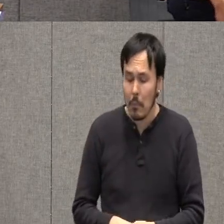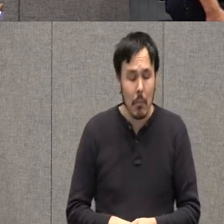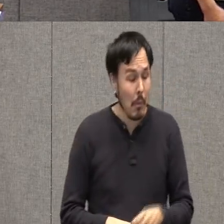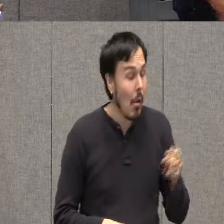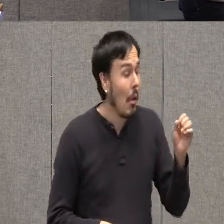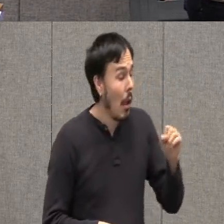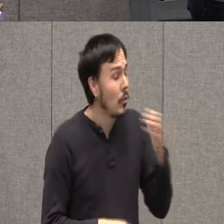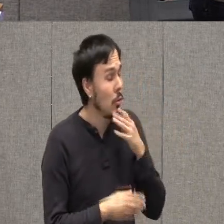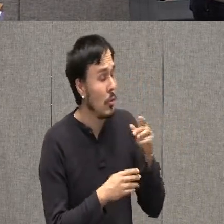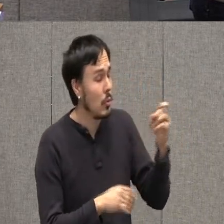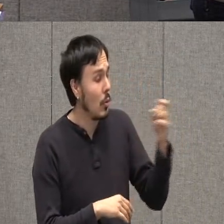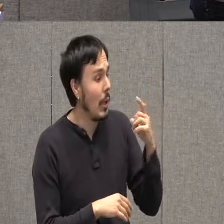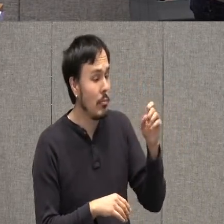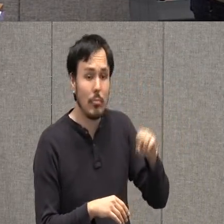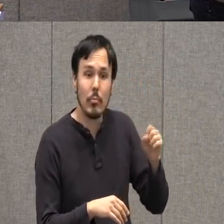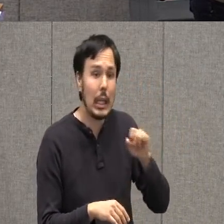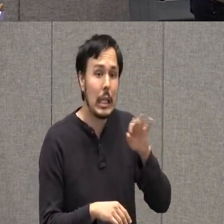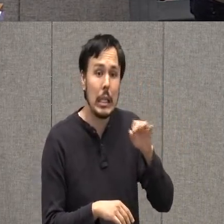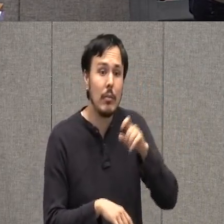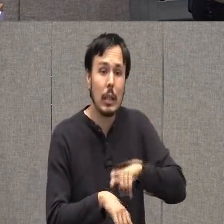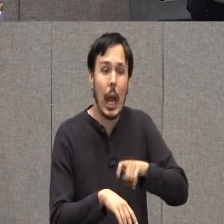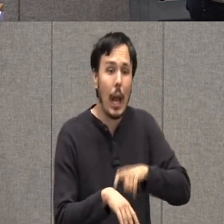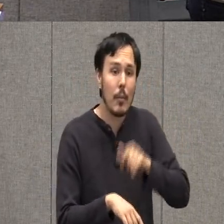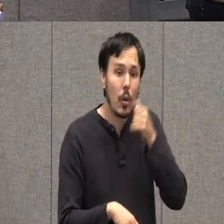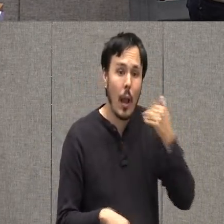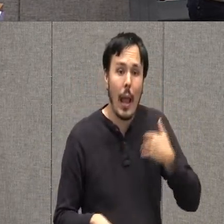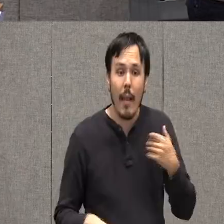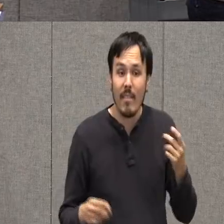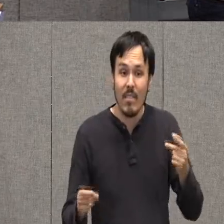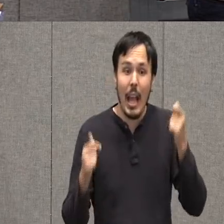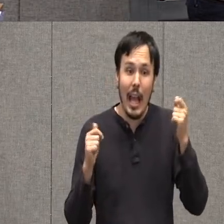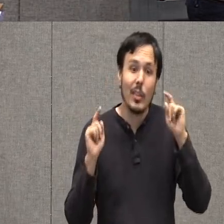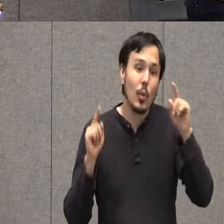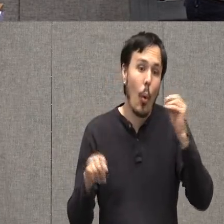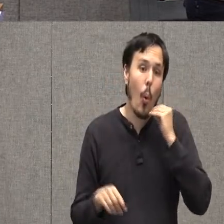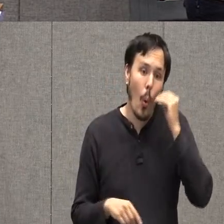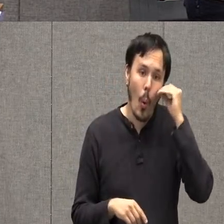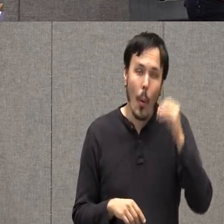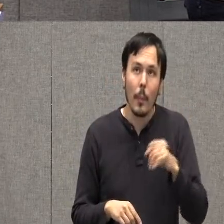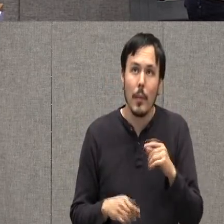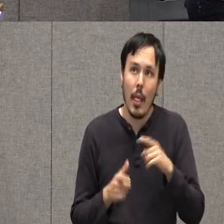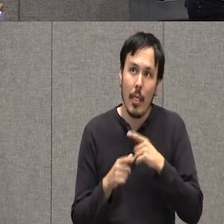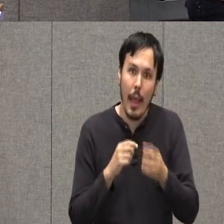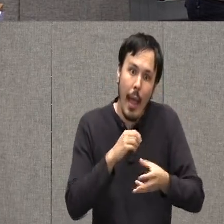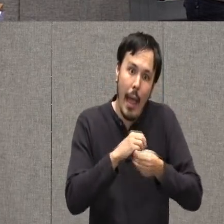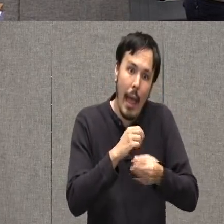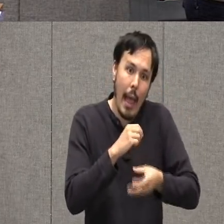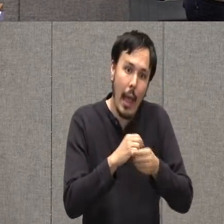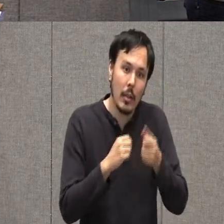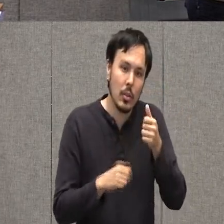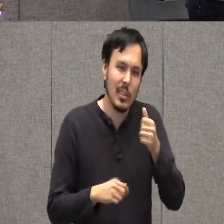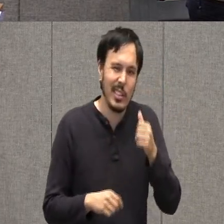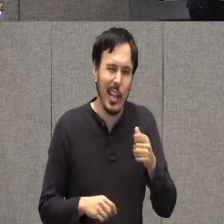If you don't have time or things are moving really fast, that's when you can go home and sort of add and then you get to sort of imagine these people